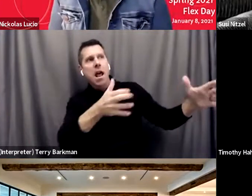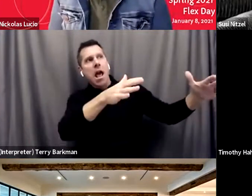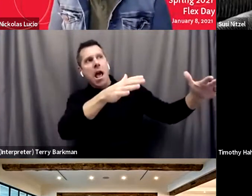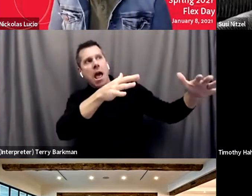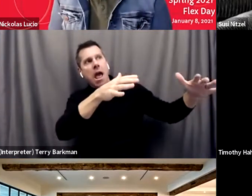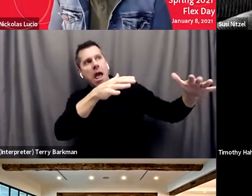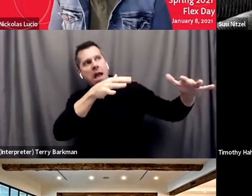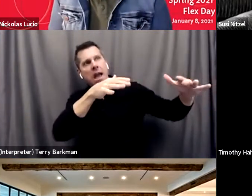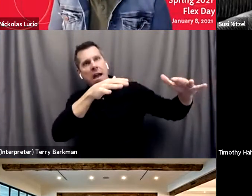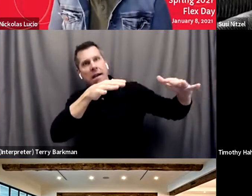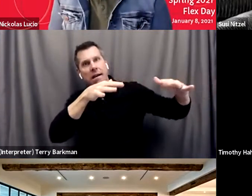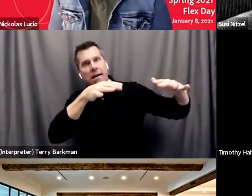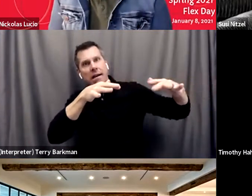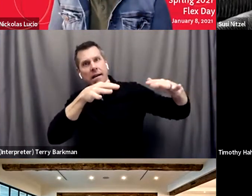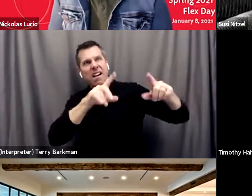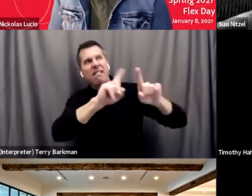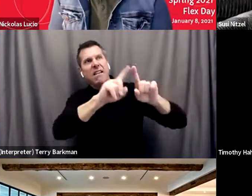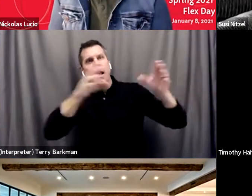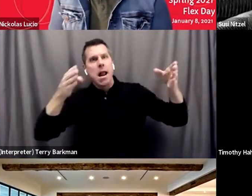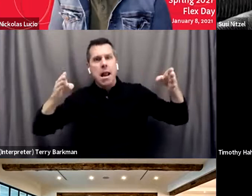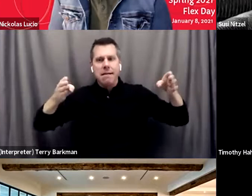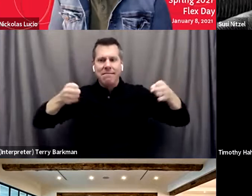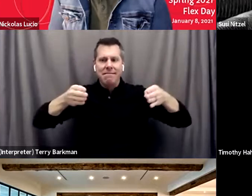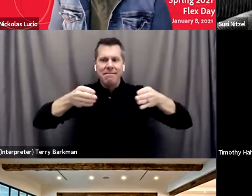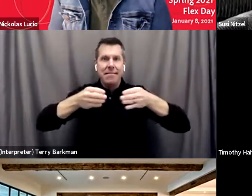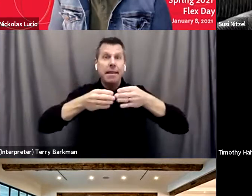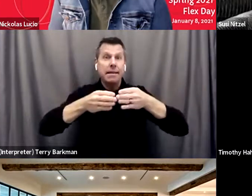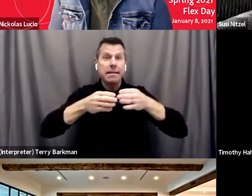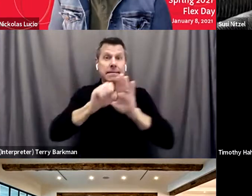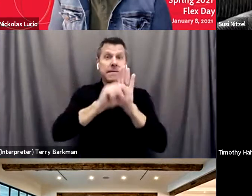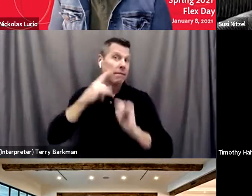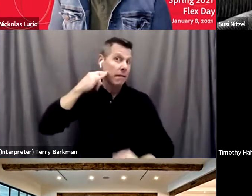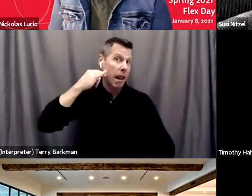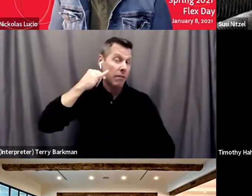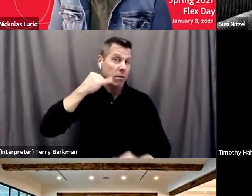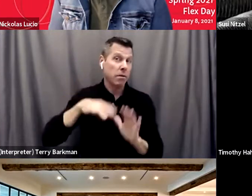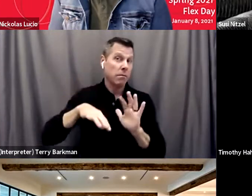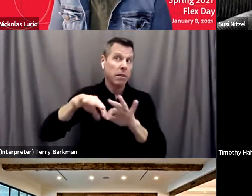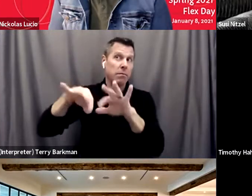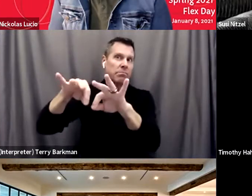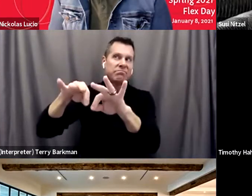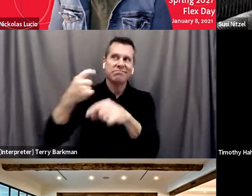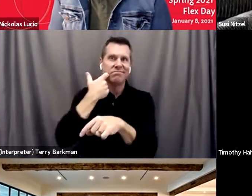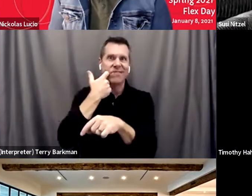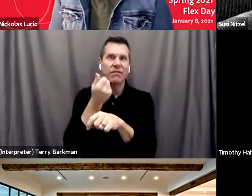different areas. And then obviously, the state of California picked up on it a few years ago. And there's really directed a lot